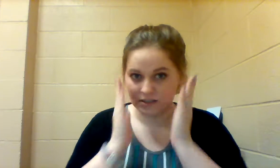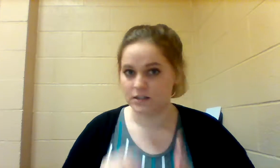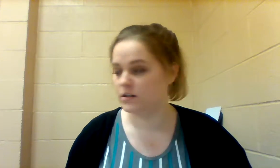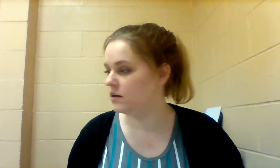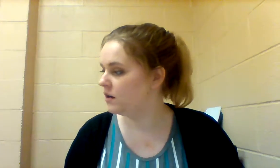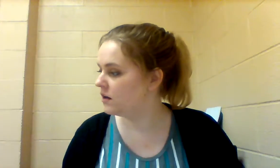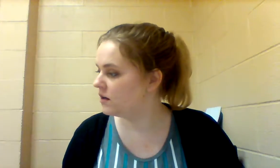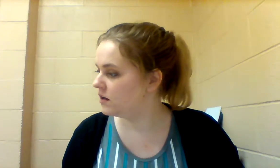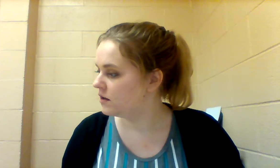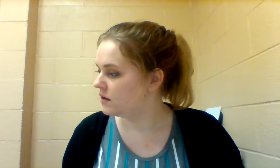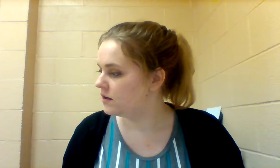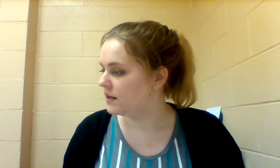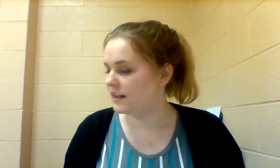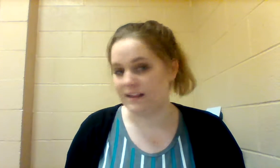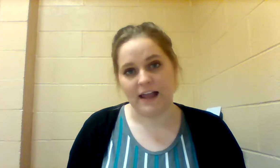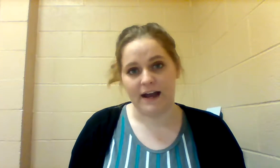that's embarrassed